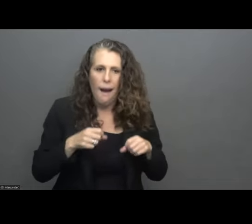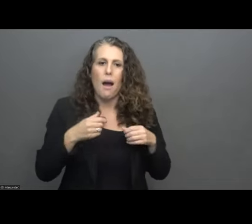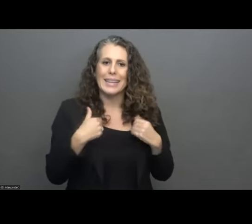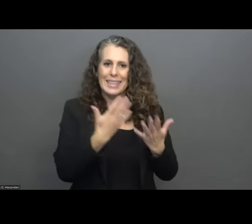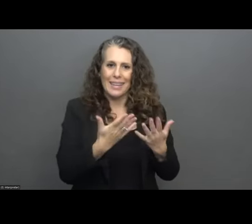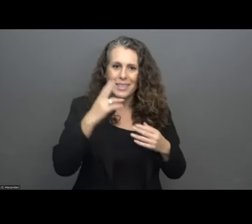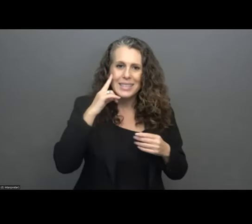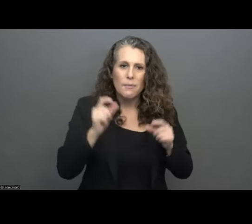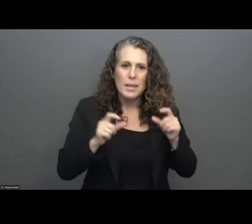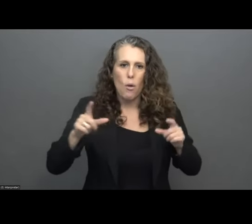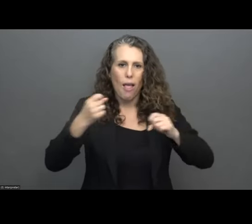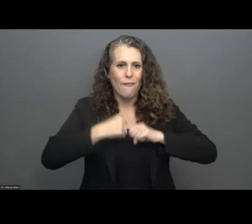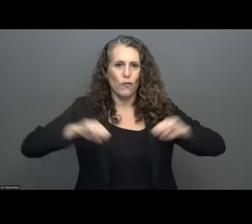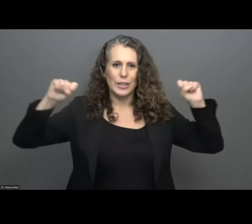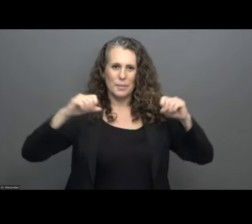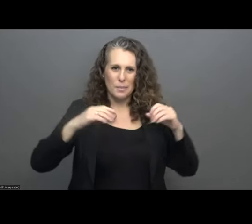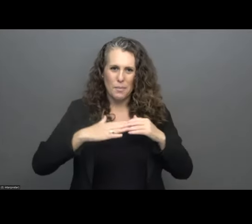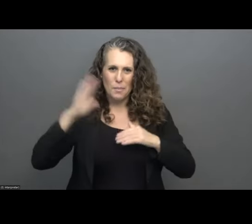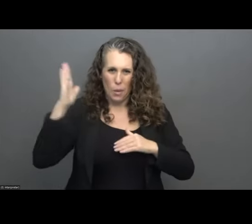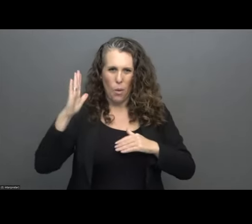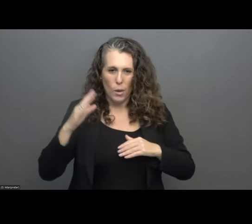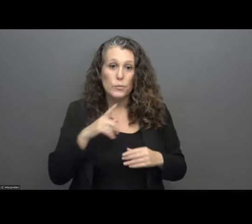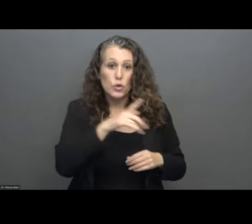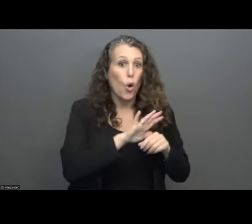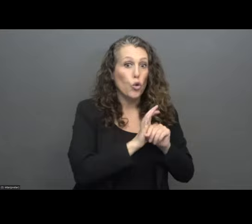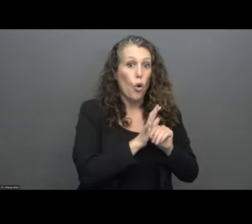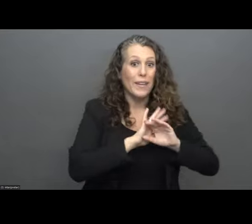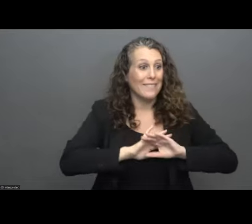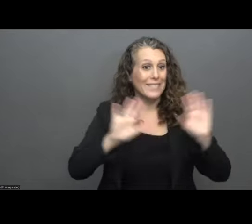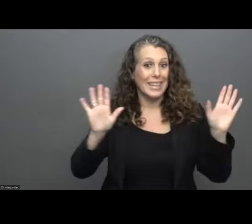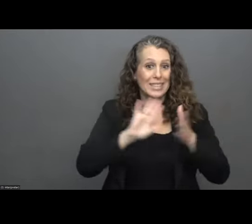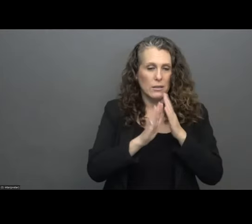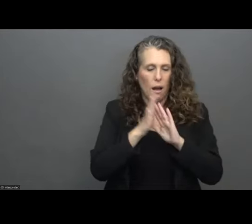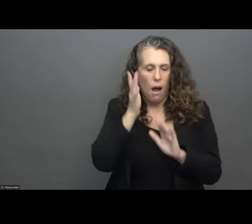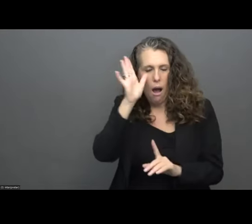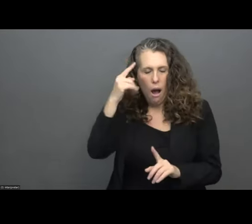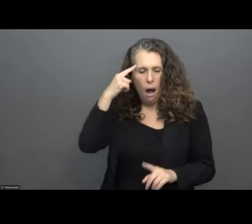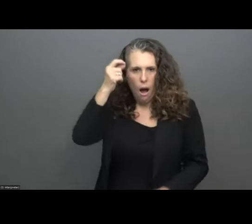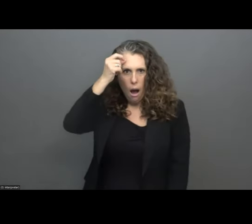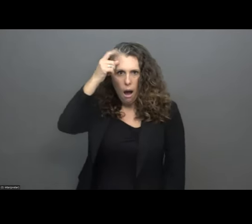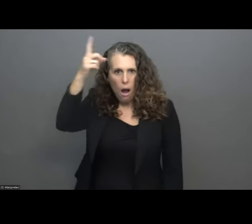that when we went alone, and after we realized that this application is going to solve a